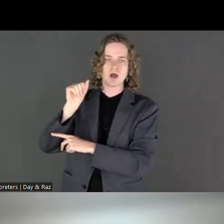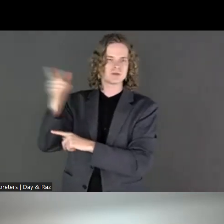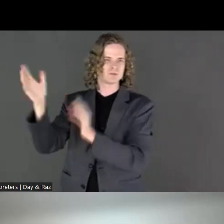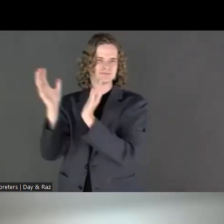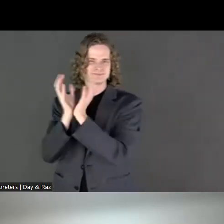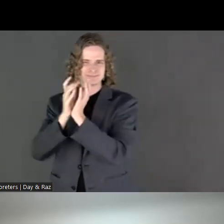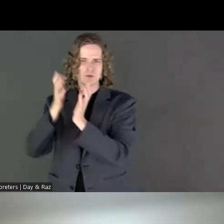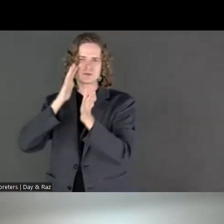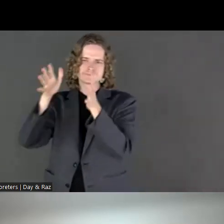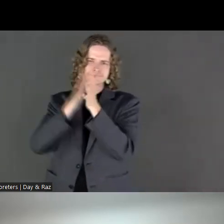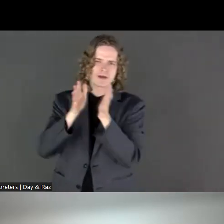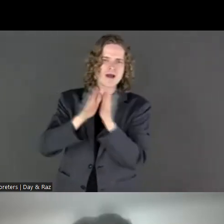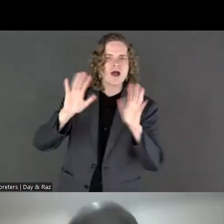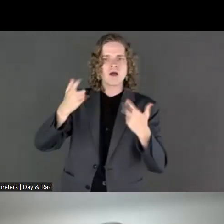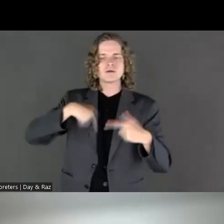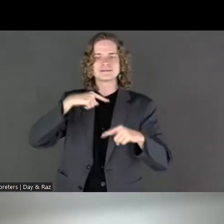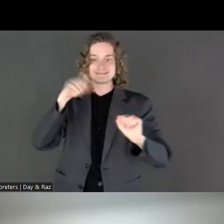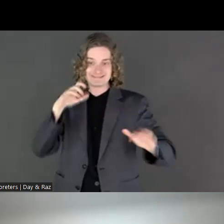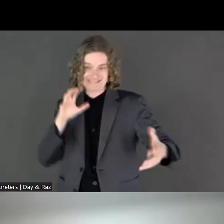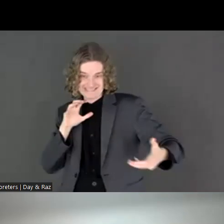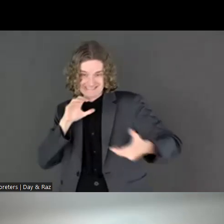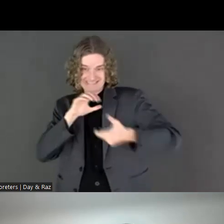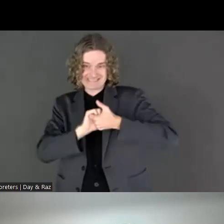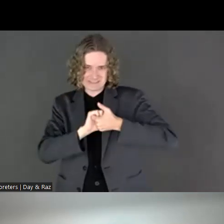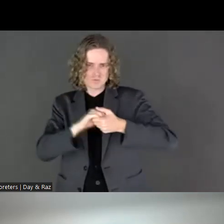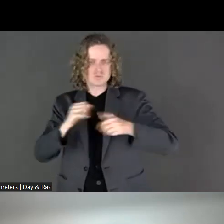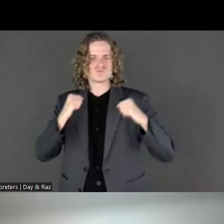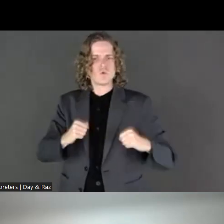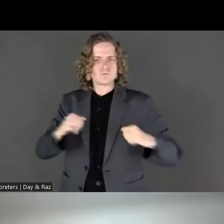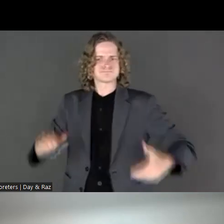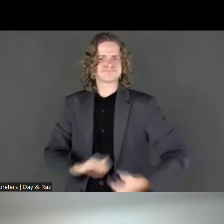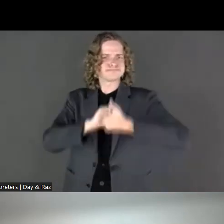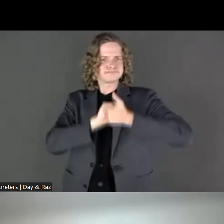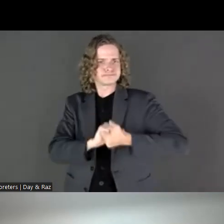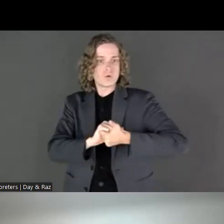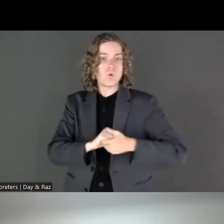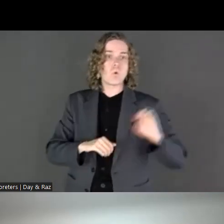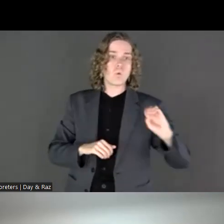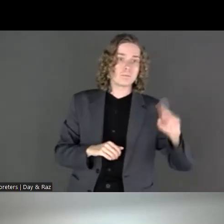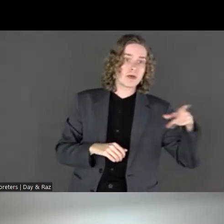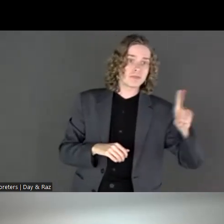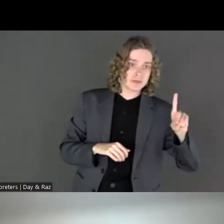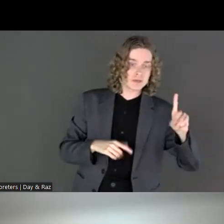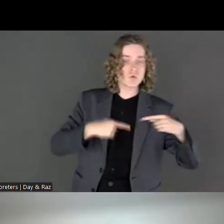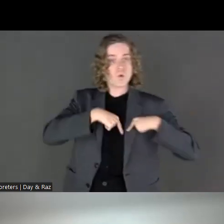humanitarian actors, really on the floor is yours. Thanks, Rosaria. And thank you very much,